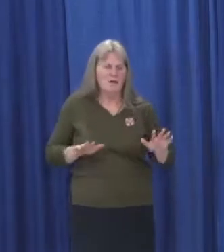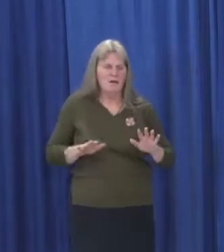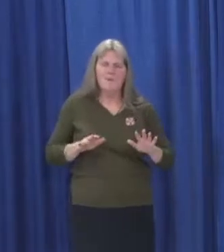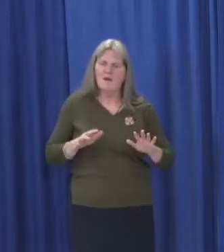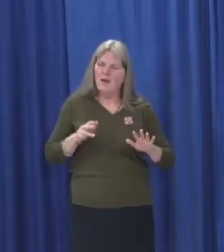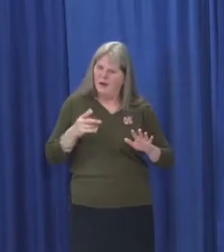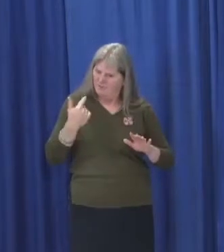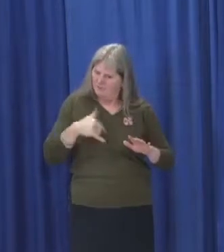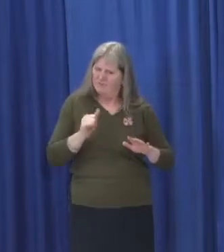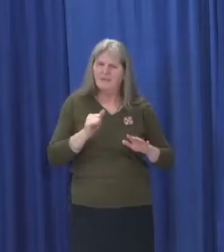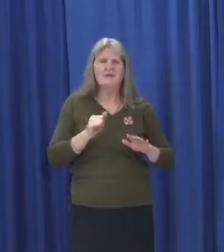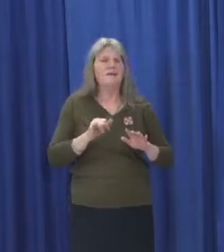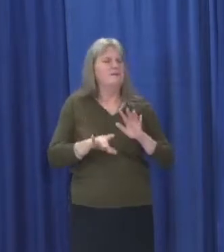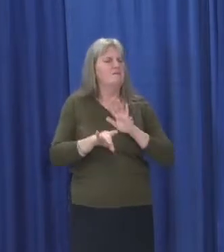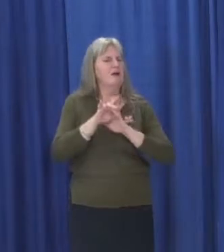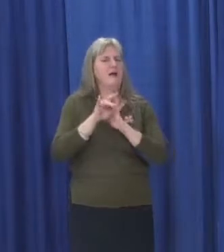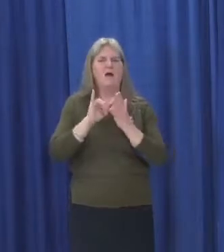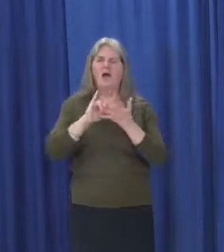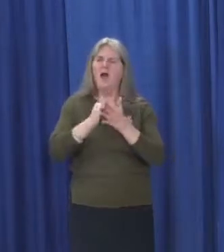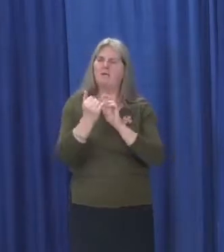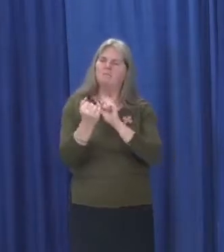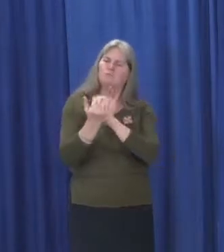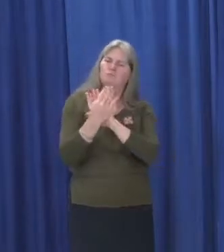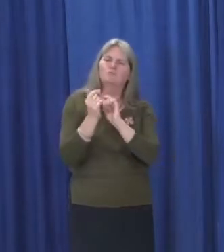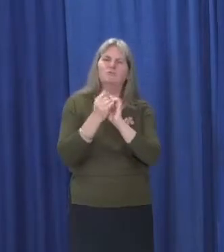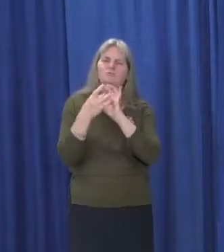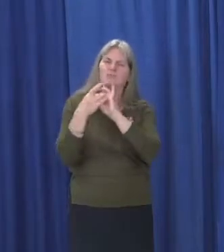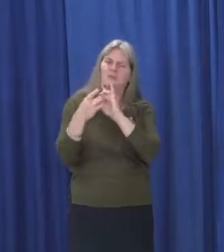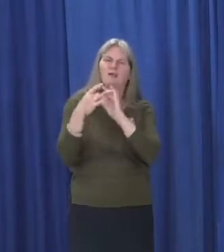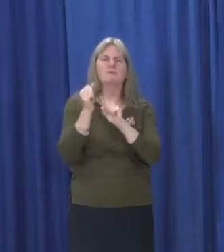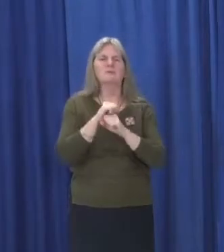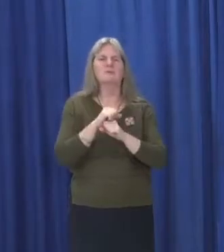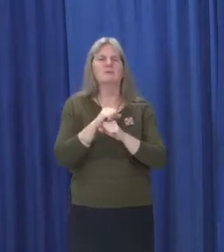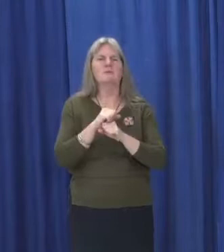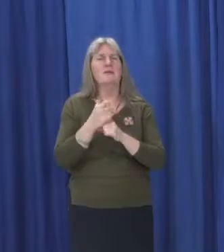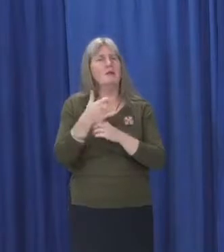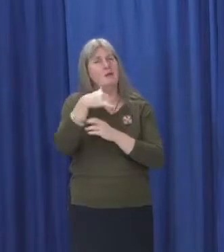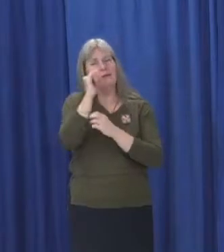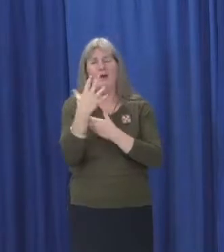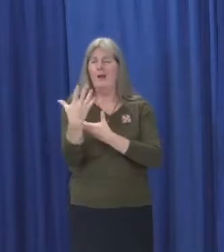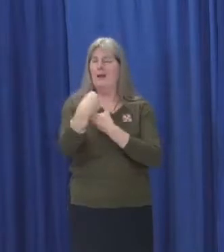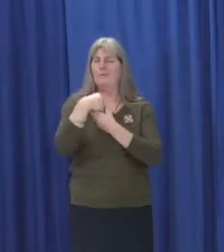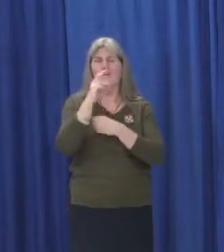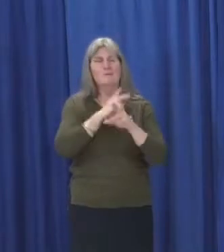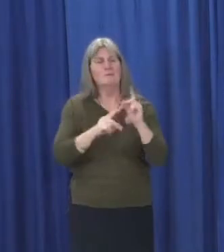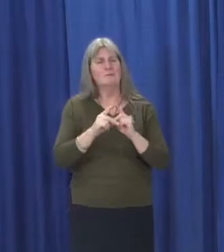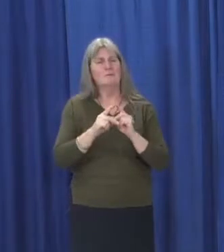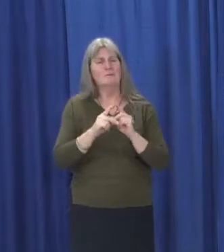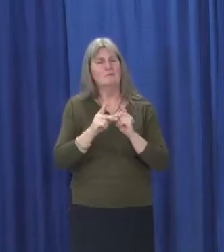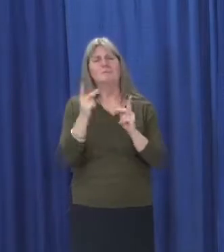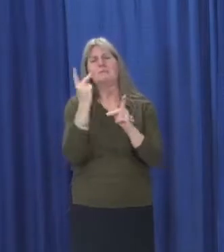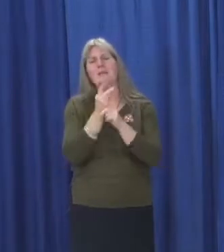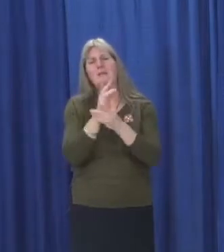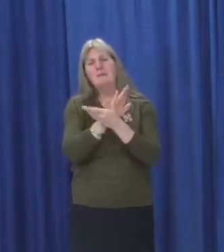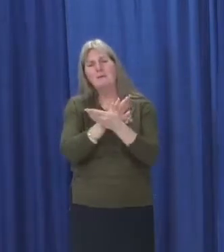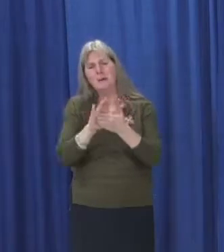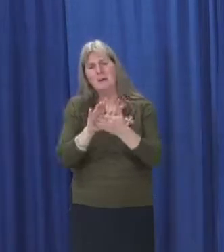and we have found ways to stay connected. We are and inclusive people. Let stay kind and respectful as